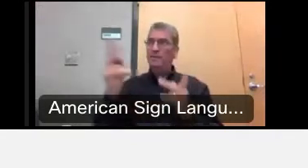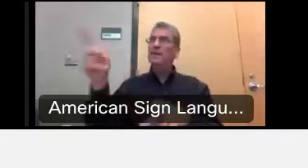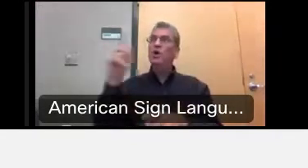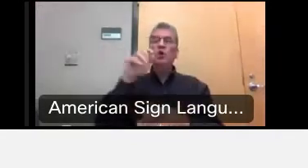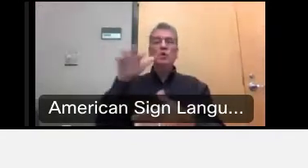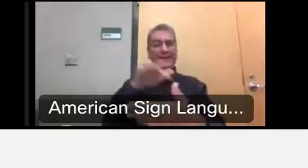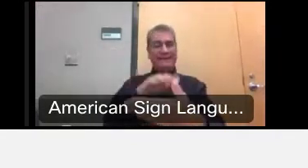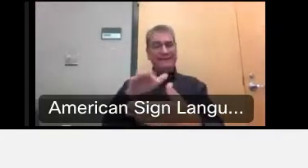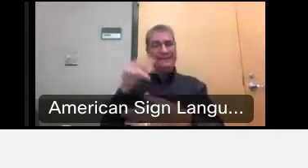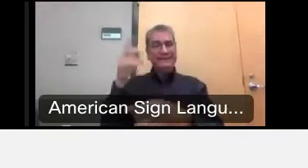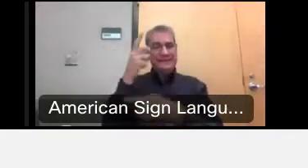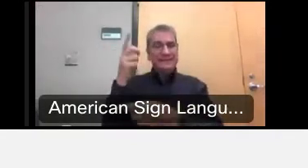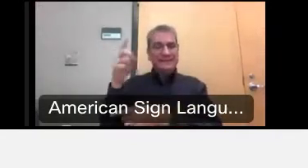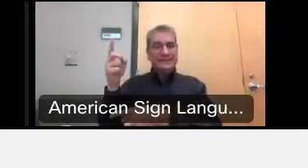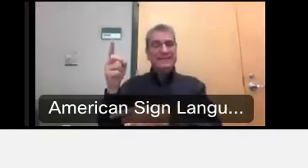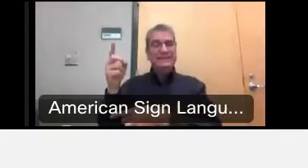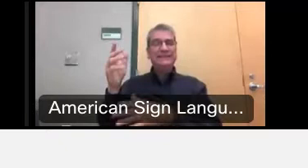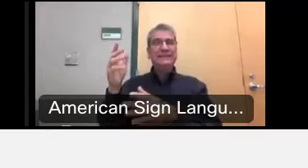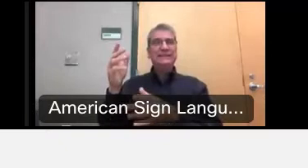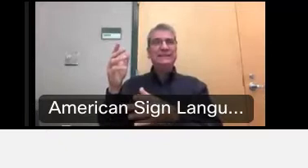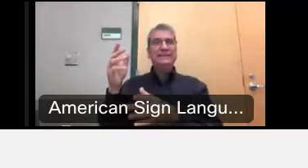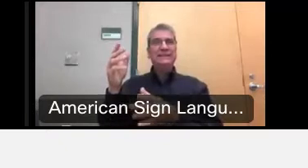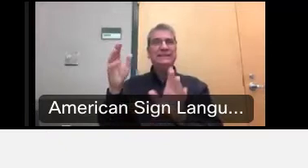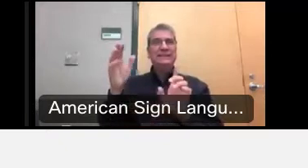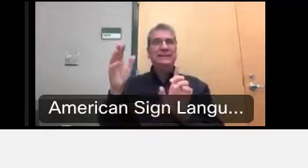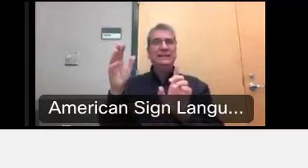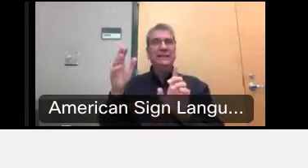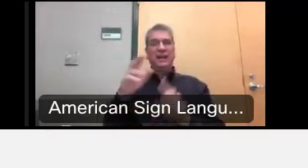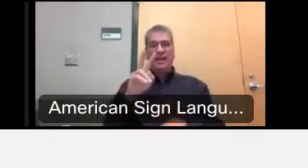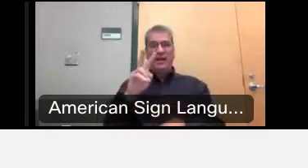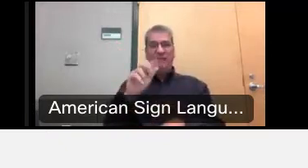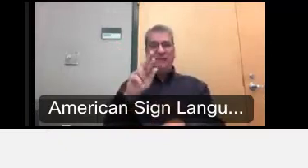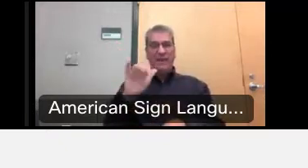you'll you'll, you'll hold it against me. But the variance that we have now behave so